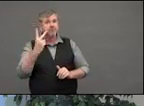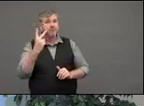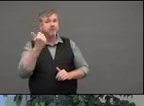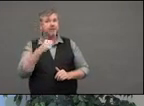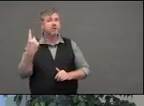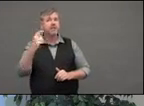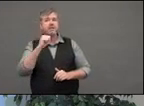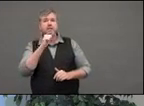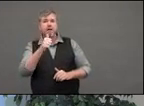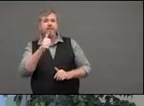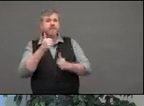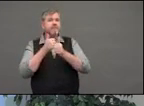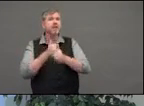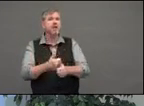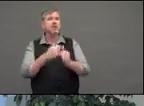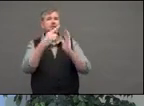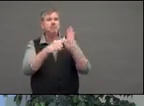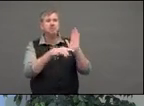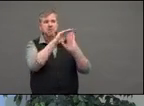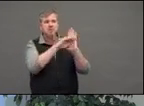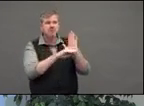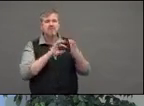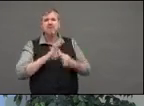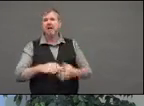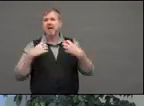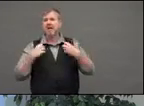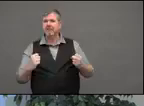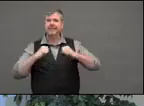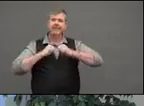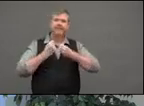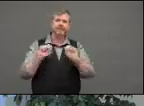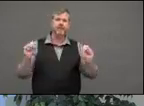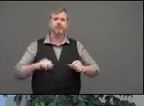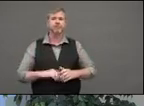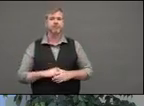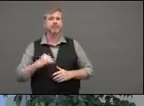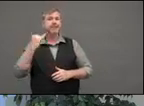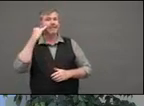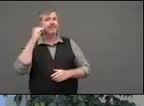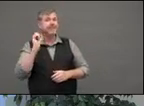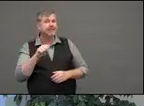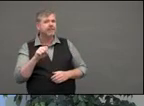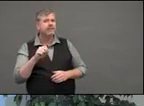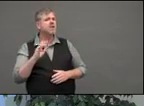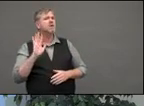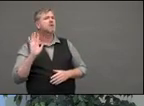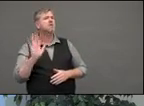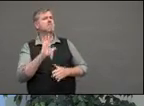and what is your message to them? LM: Yeah definitely yeah definitely um